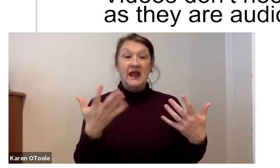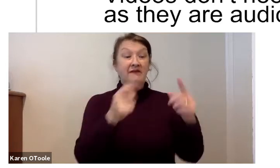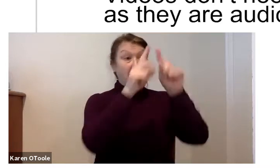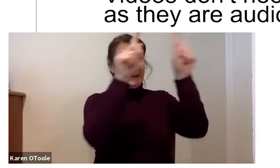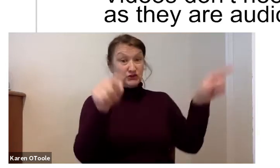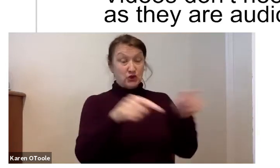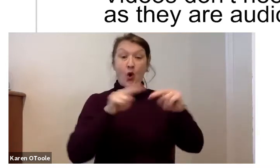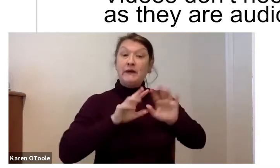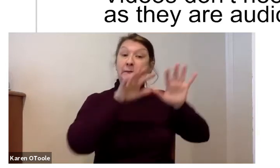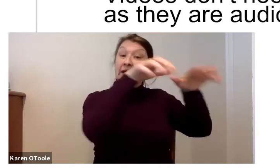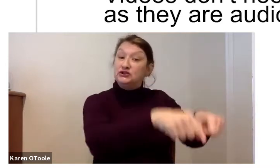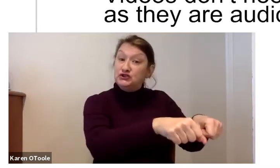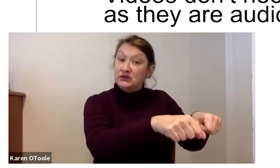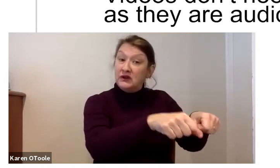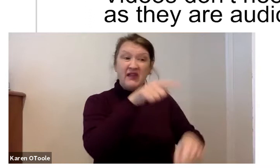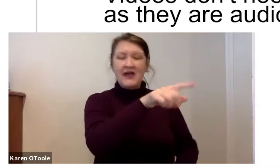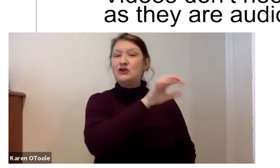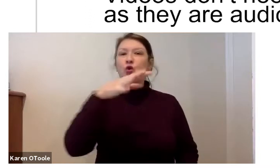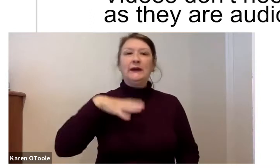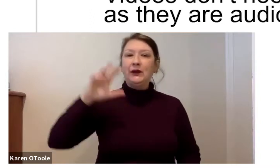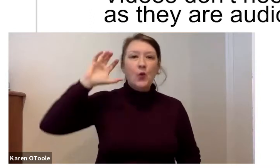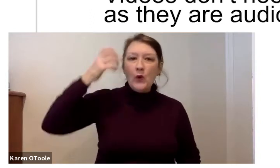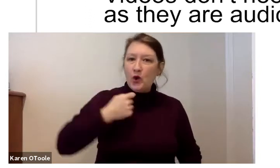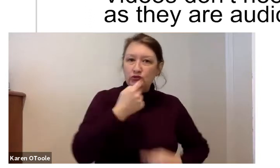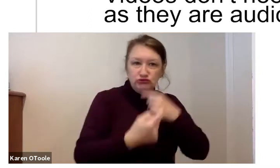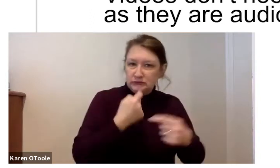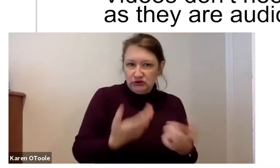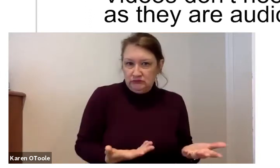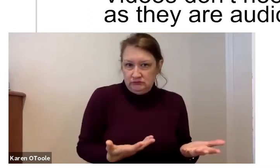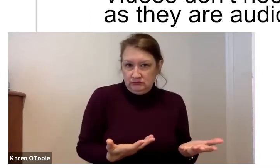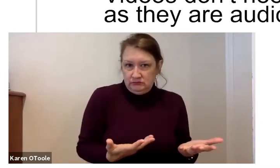That does not need any audio, it does not need captioning.